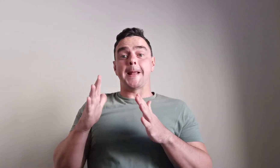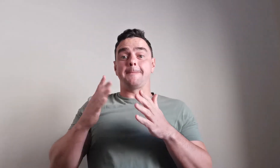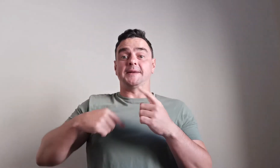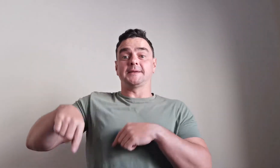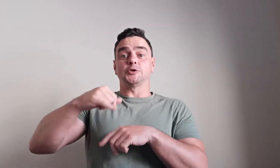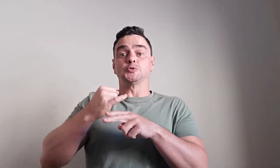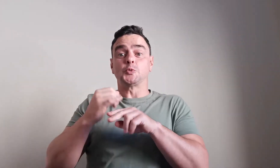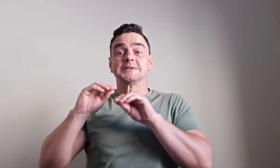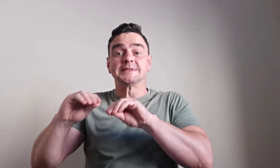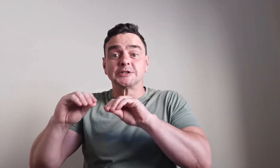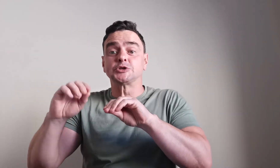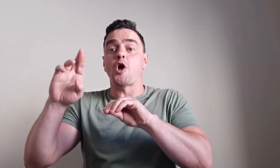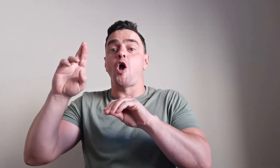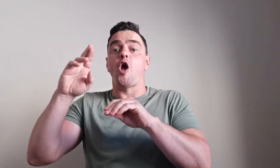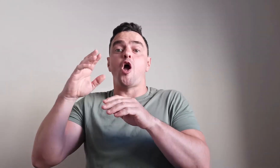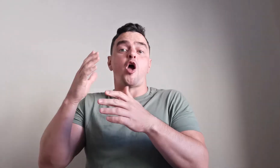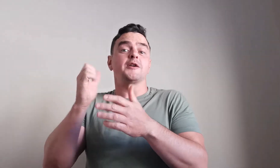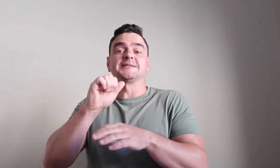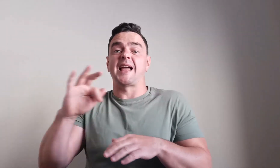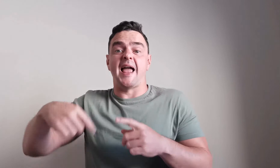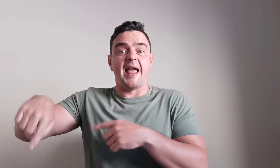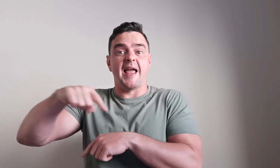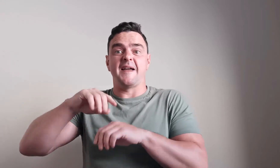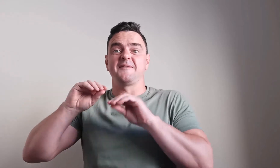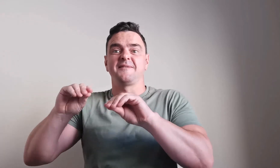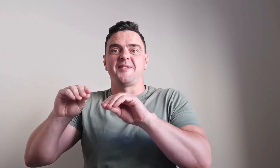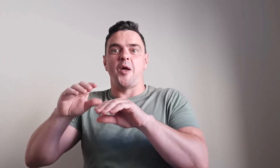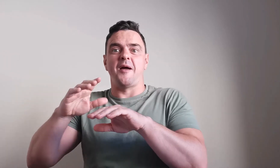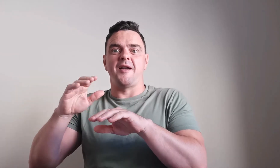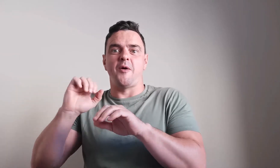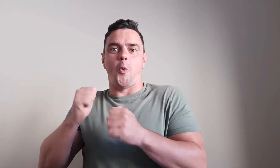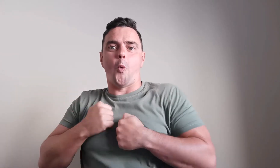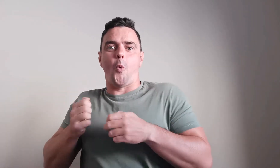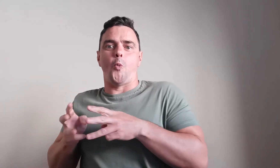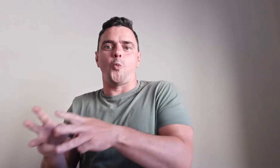glossary version. School teachers or staff may continue